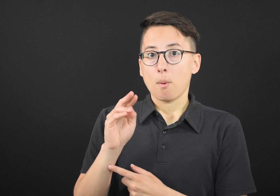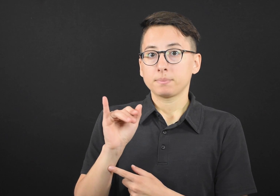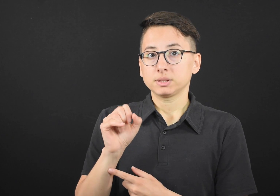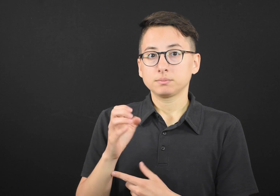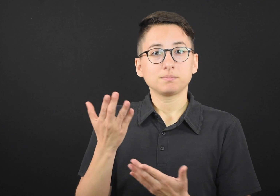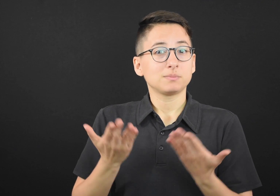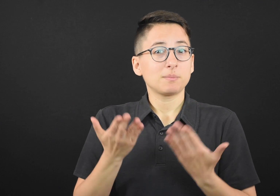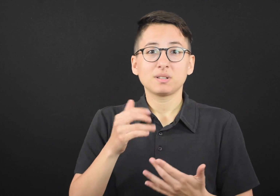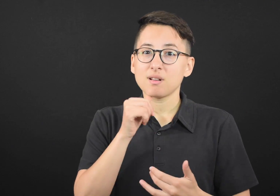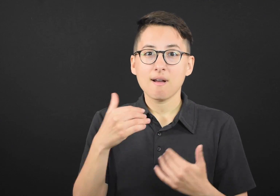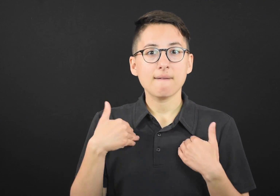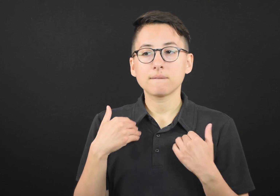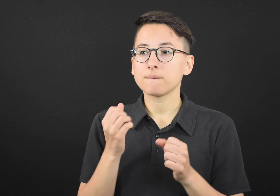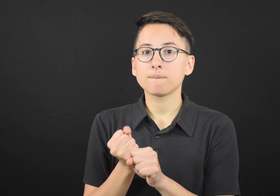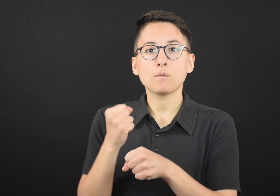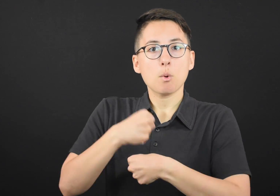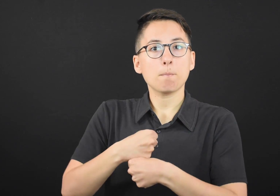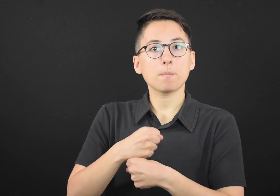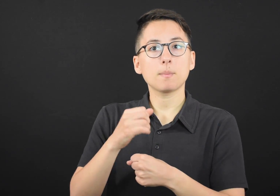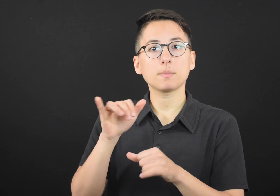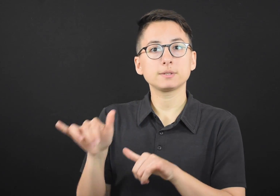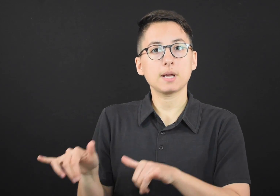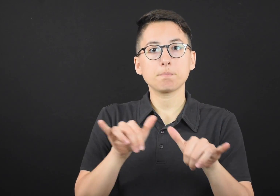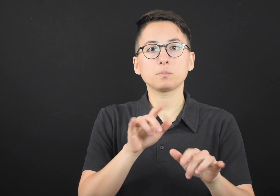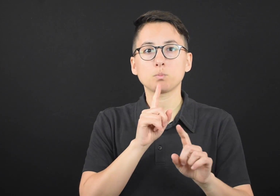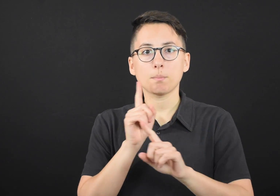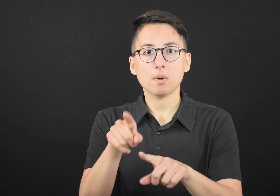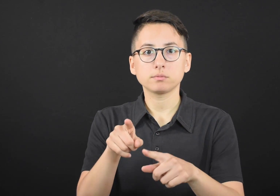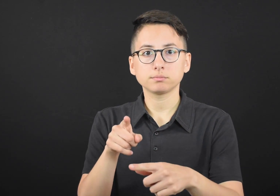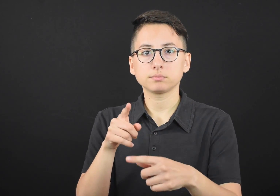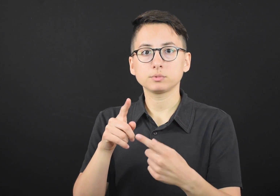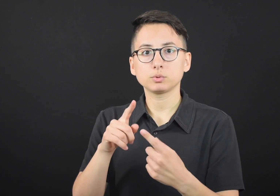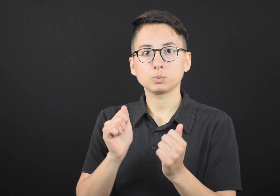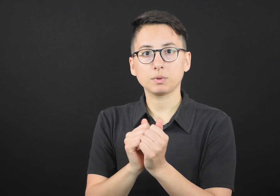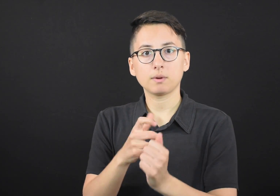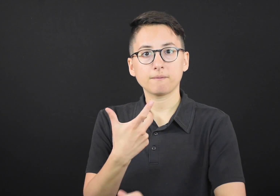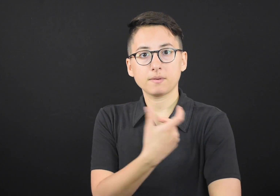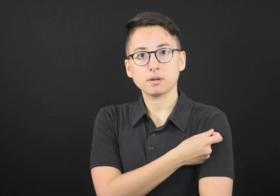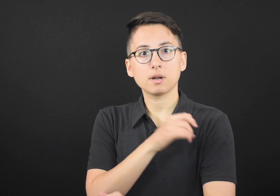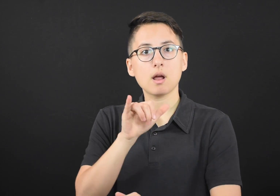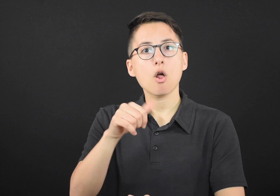able to form the same response to the vaccine as other individuals and they are at higher